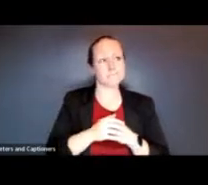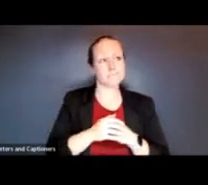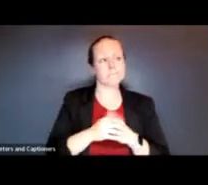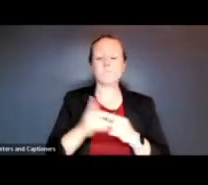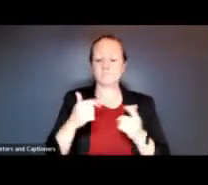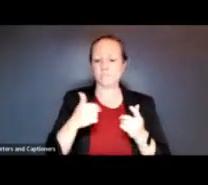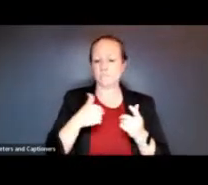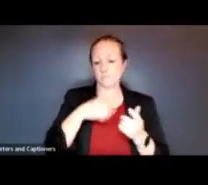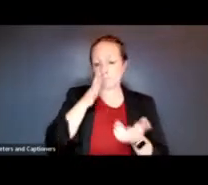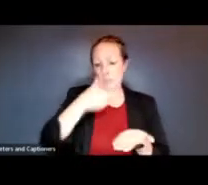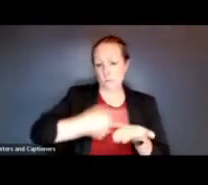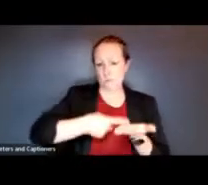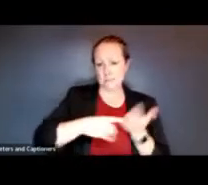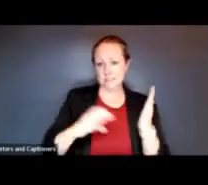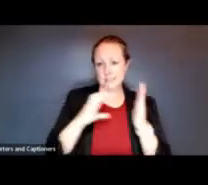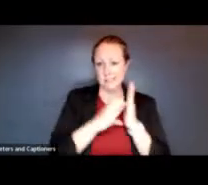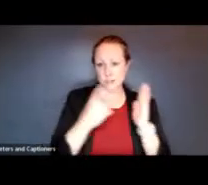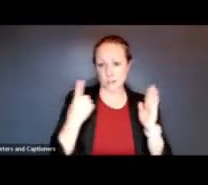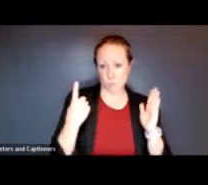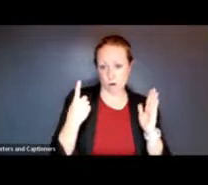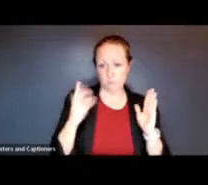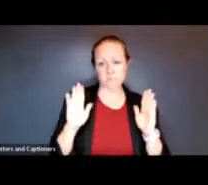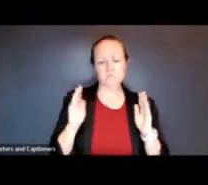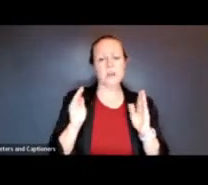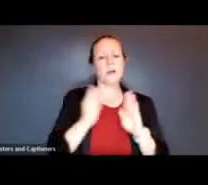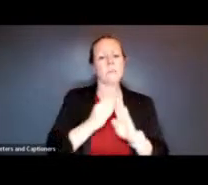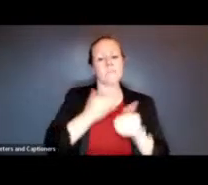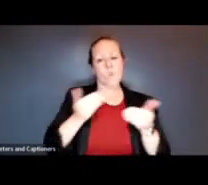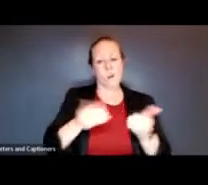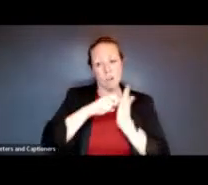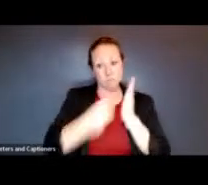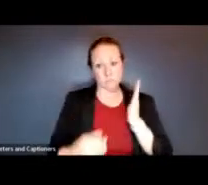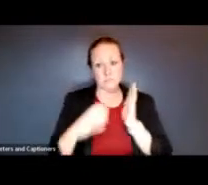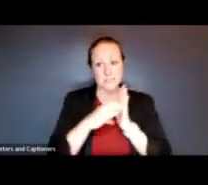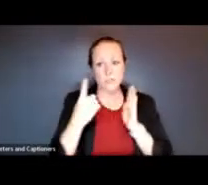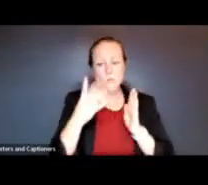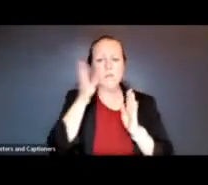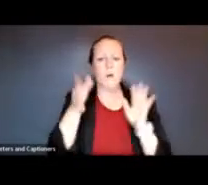talk about section one. But before doing that, I wanted to mention a couple of things. Oh, I guess I will also describe